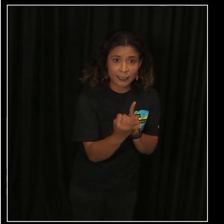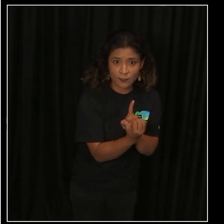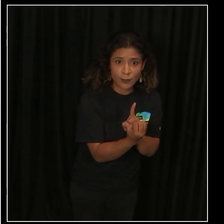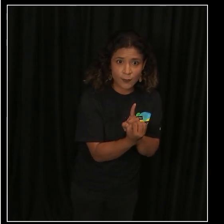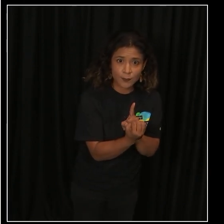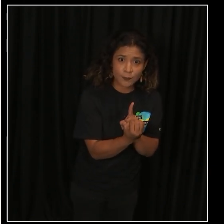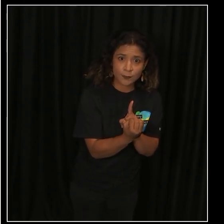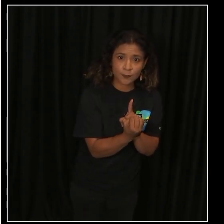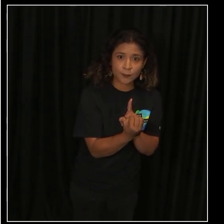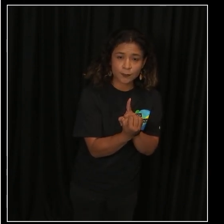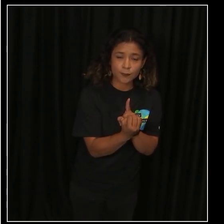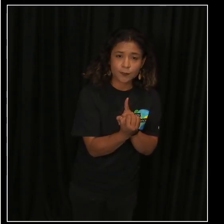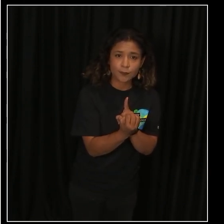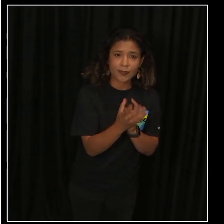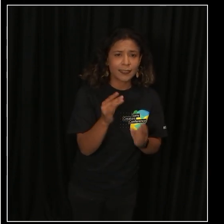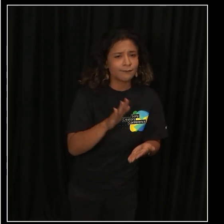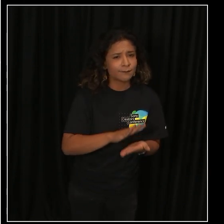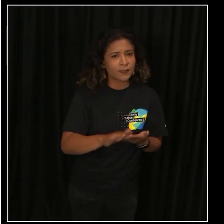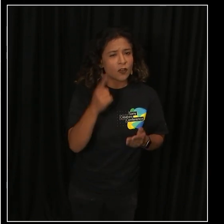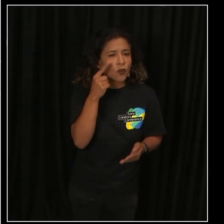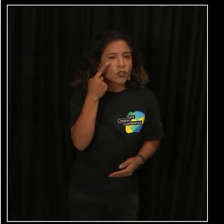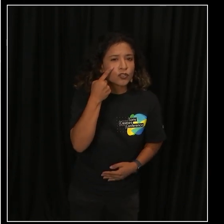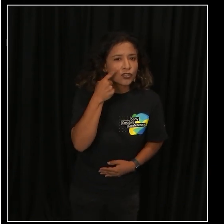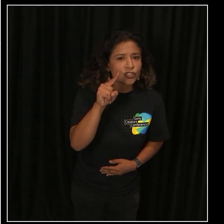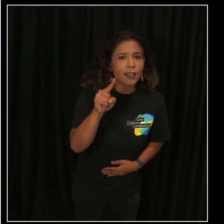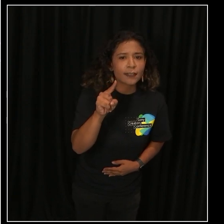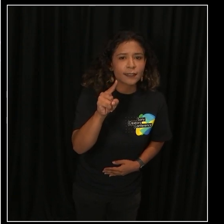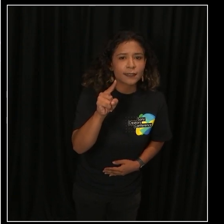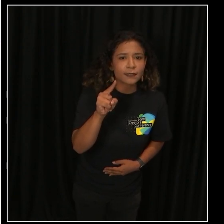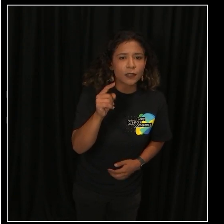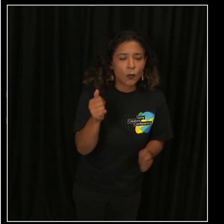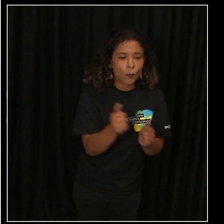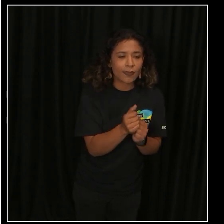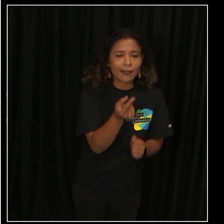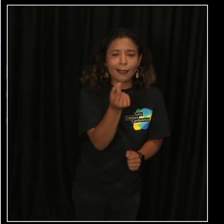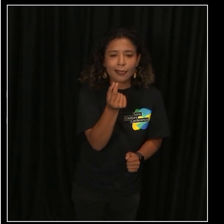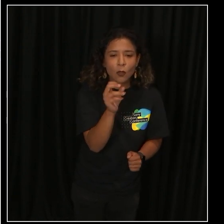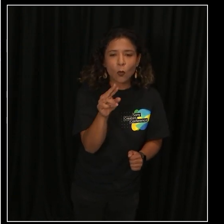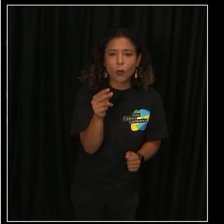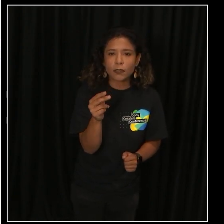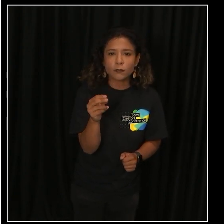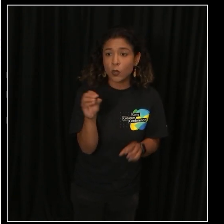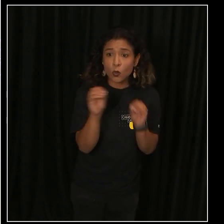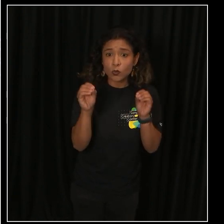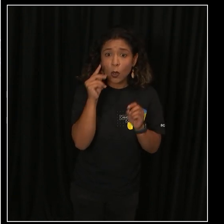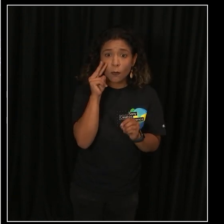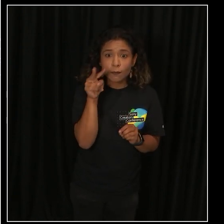It's convenient for checking with the litter or a no eye movement.